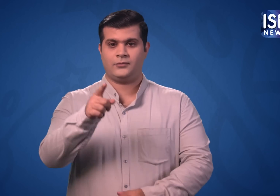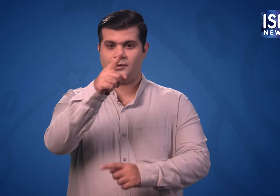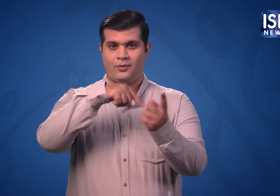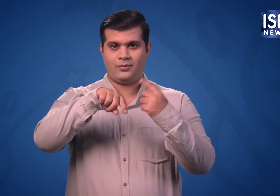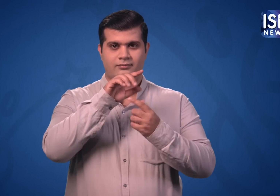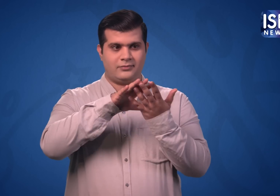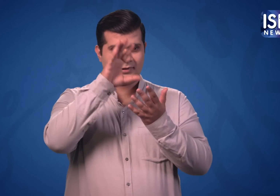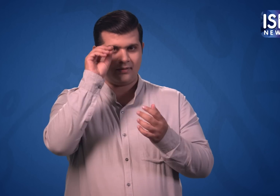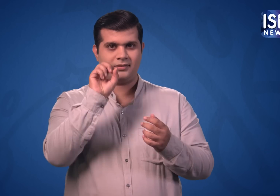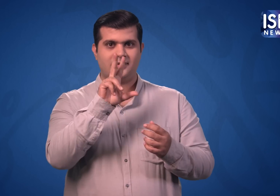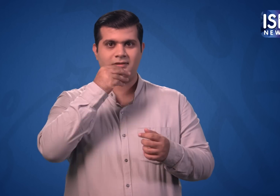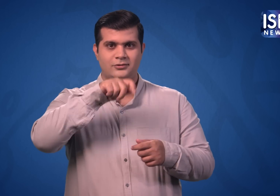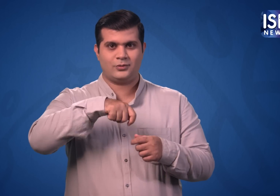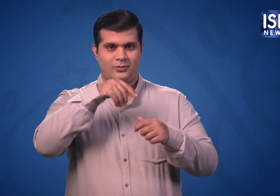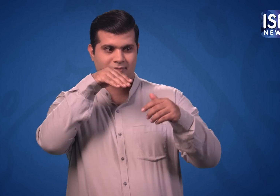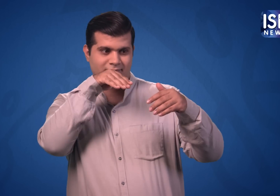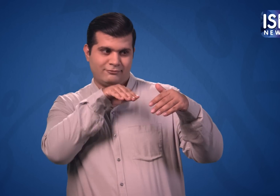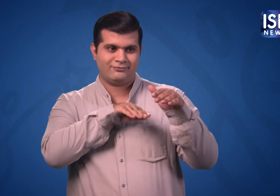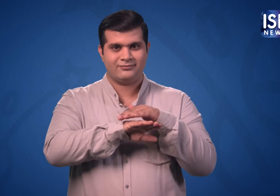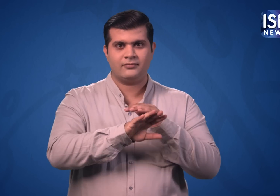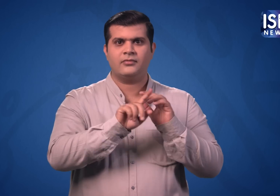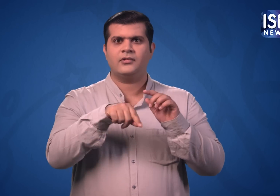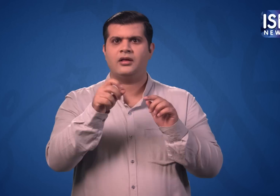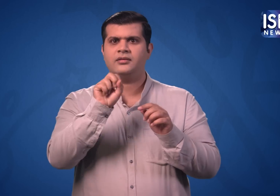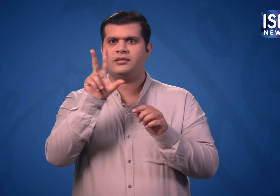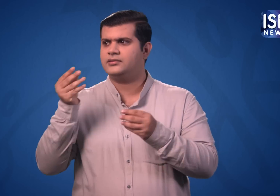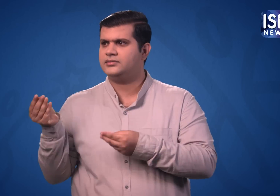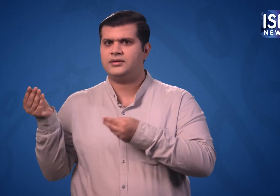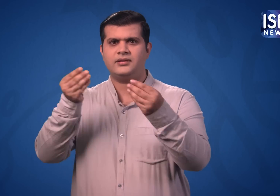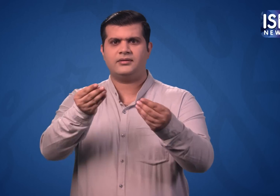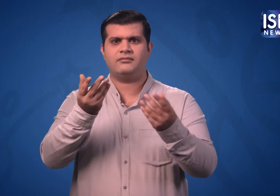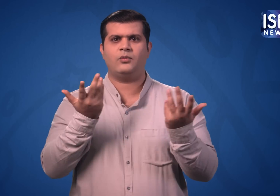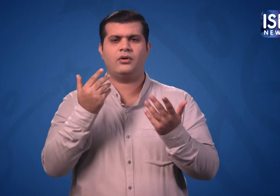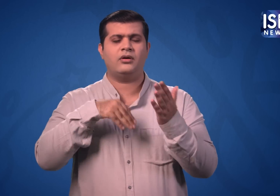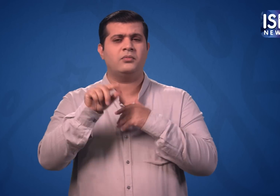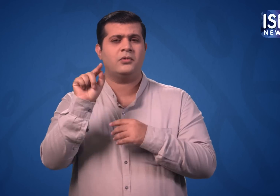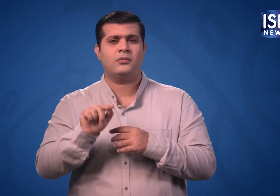DEEDS will give the enrolled students of the programme the following :